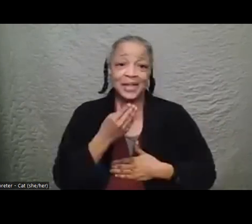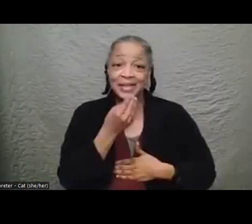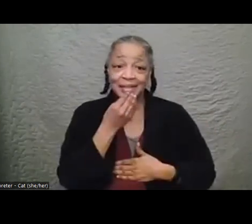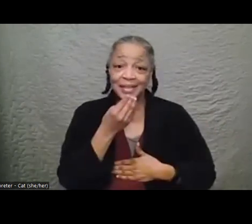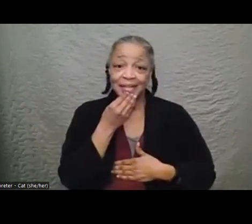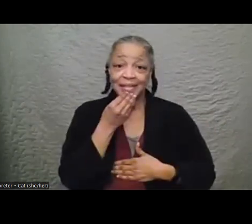fed.